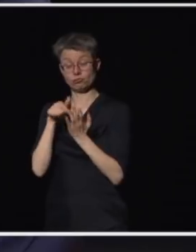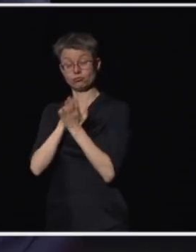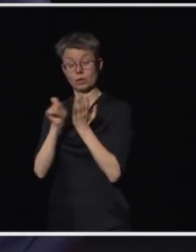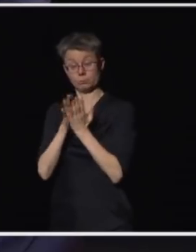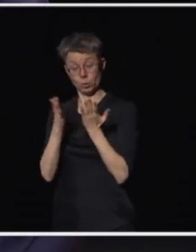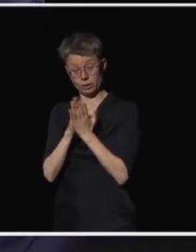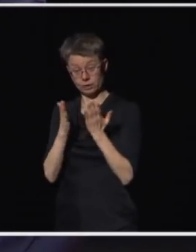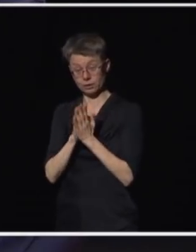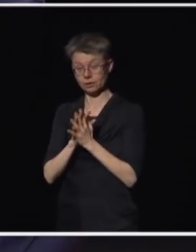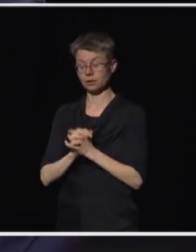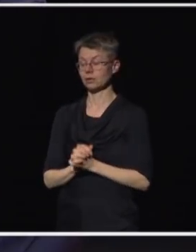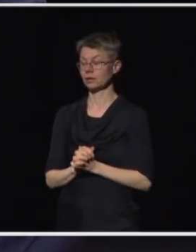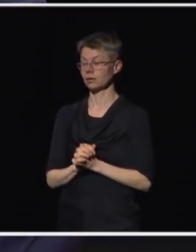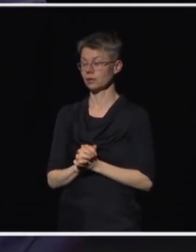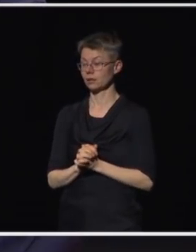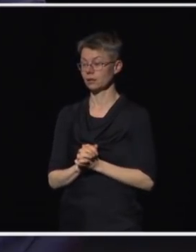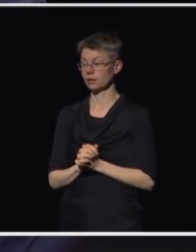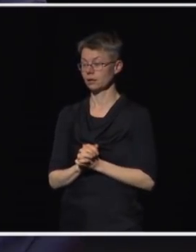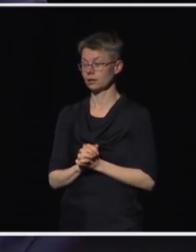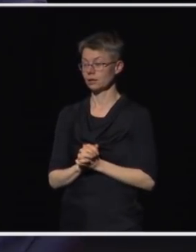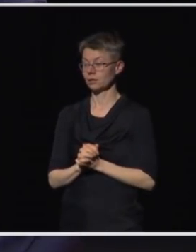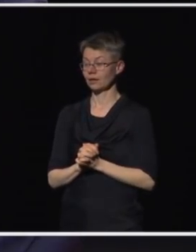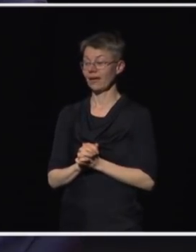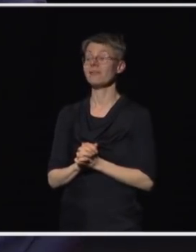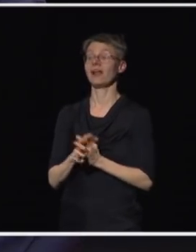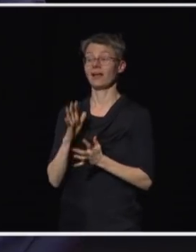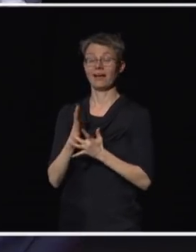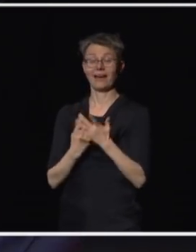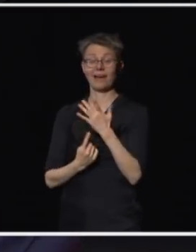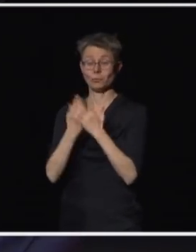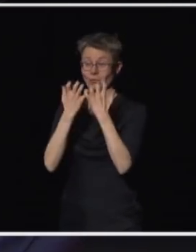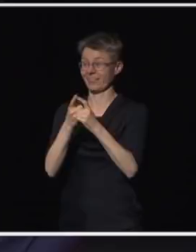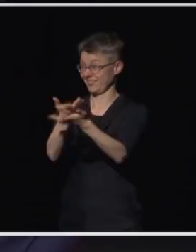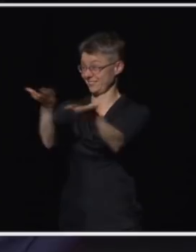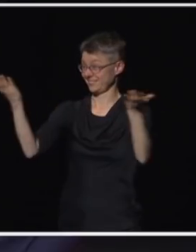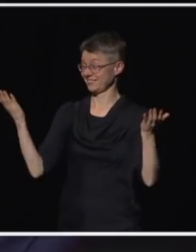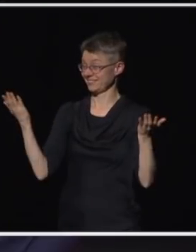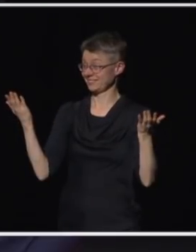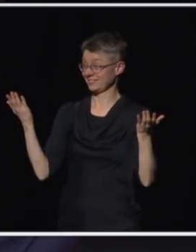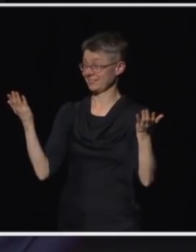well, you end up with an audience like this, it does not automatically make you more perceptive.